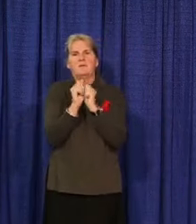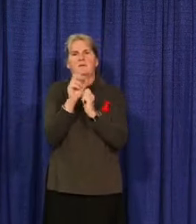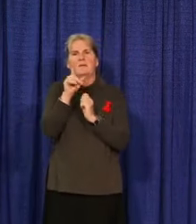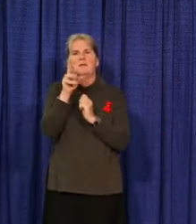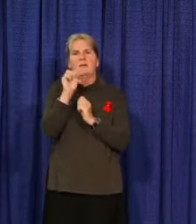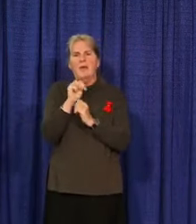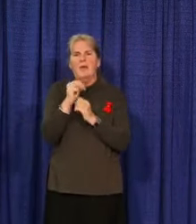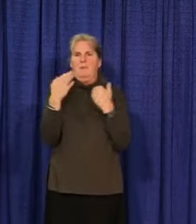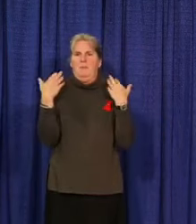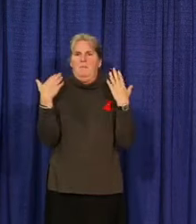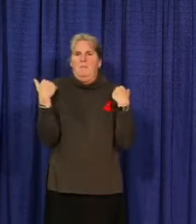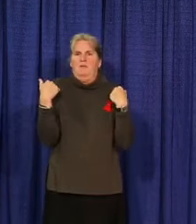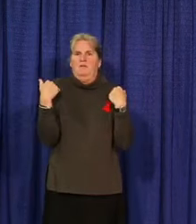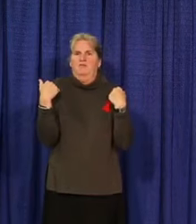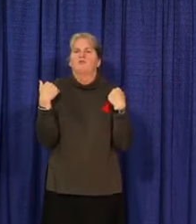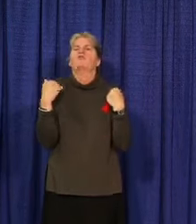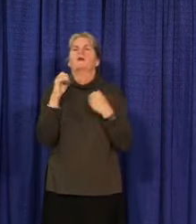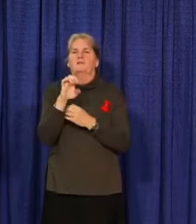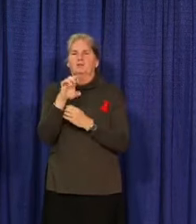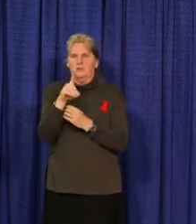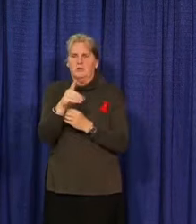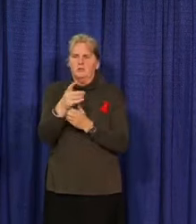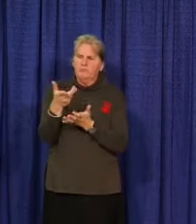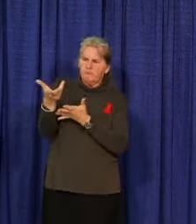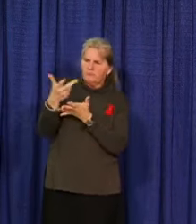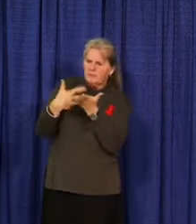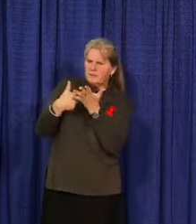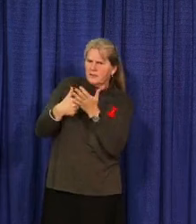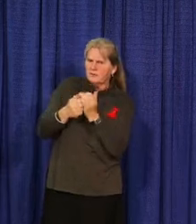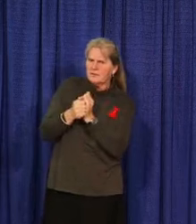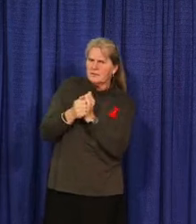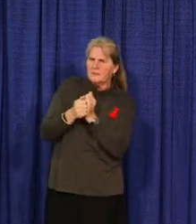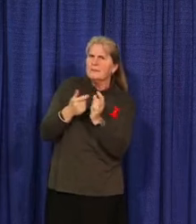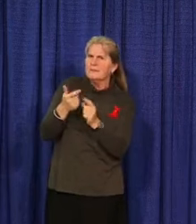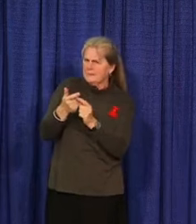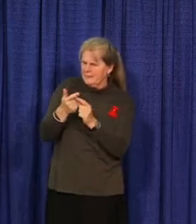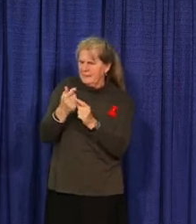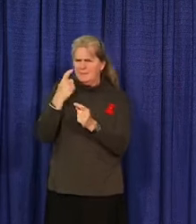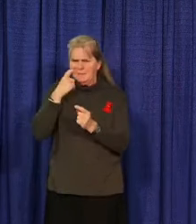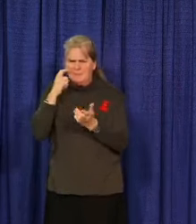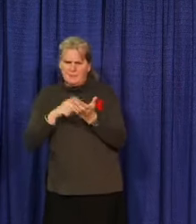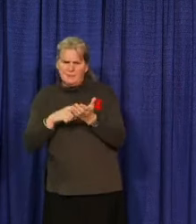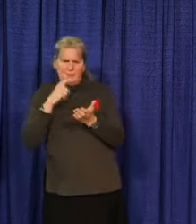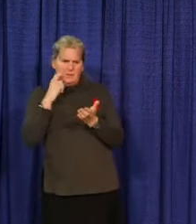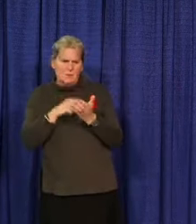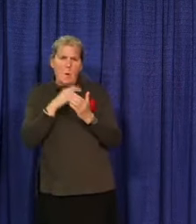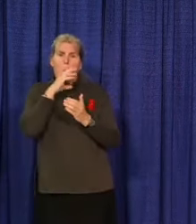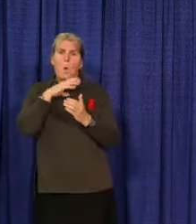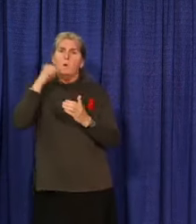deputy Minister of education over the past few days and I make this recommendation based on emerging evidence that older